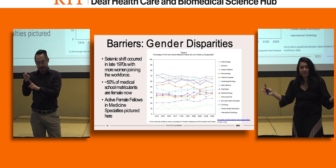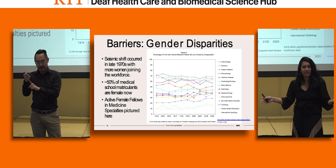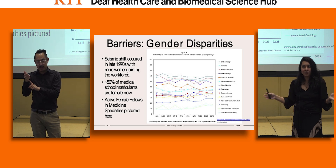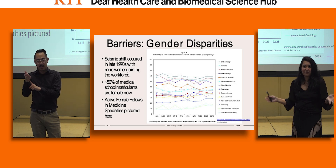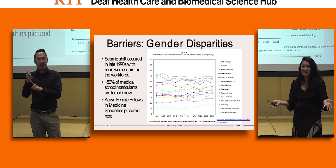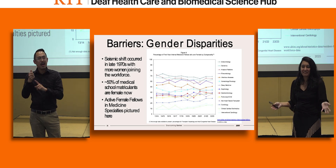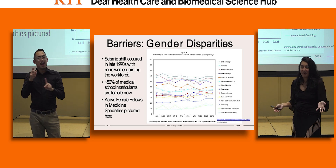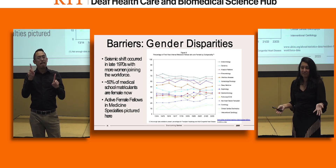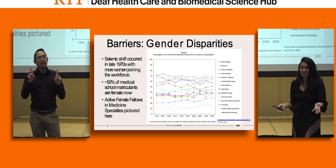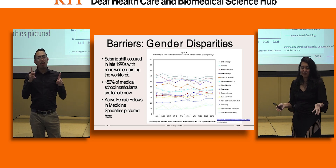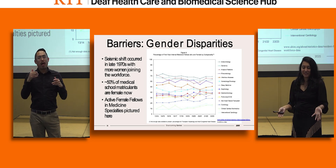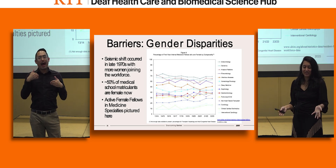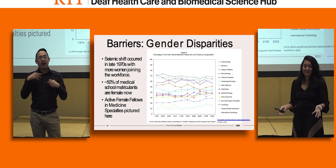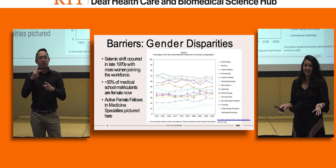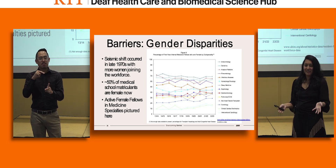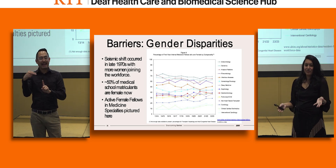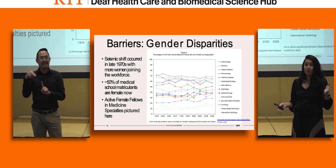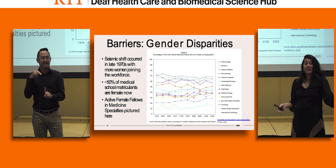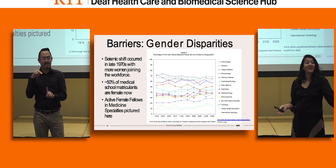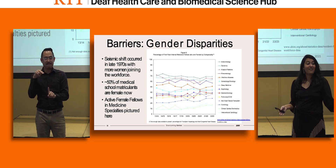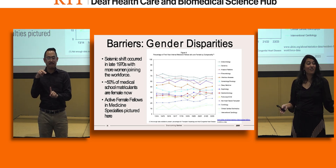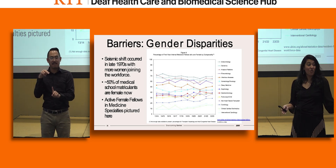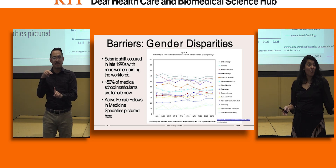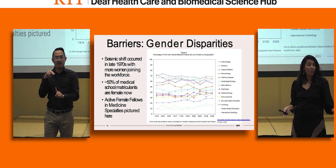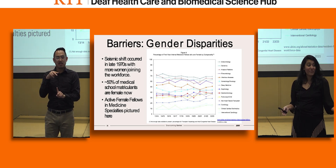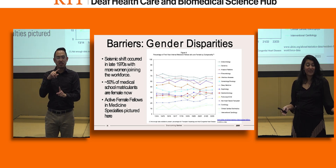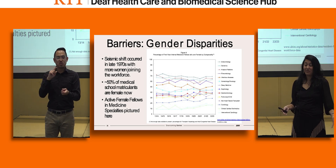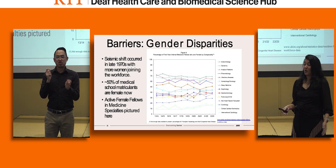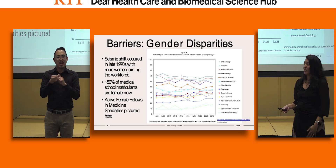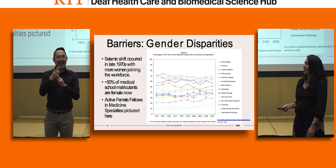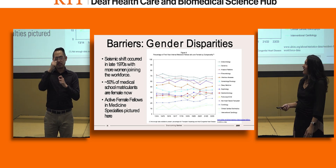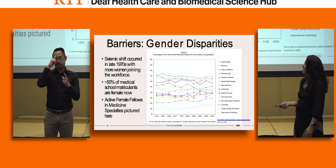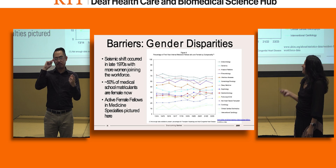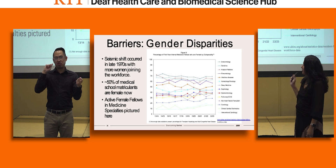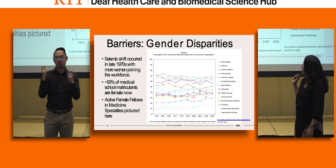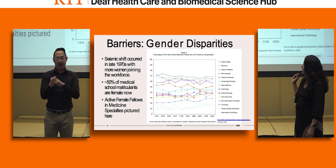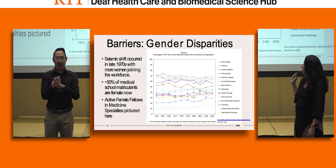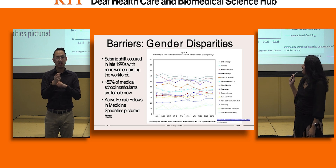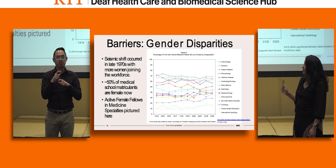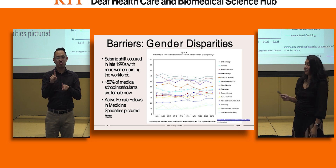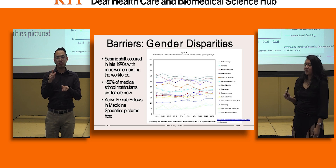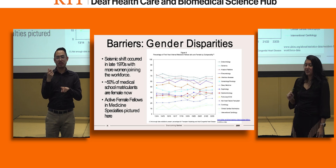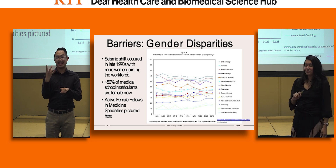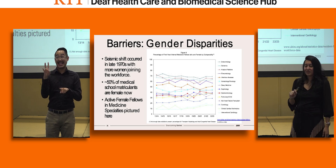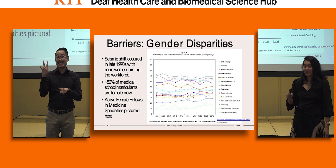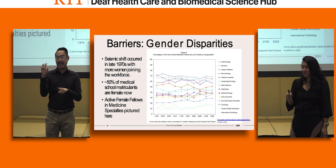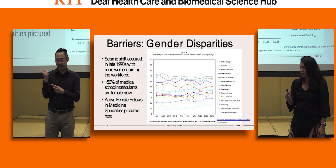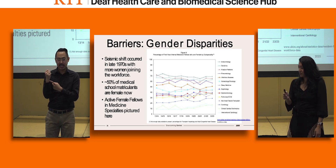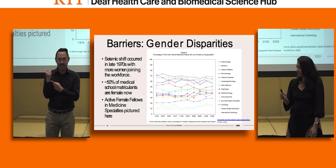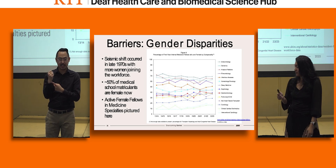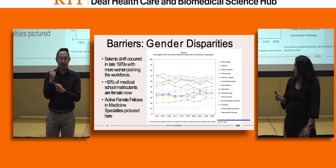that women didn't have to be only at home anymore. And there were several women joining medical schools